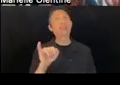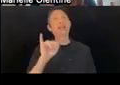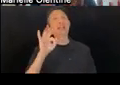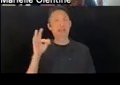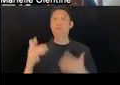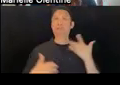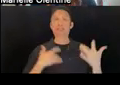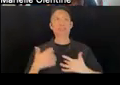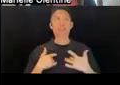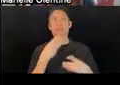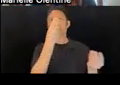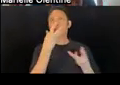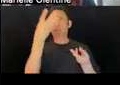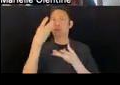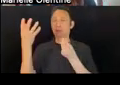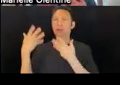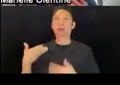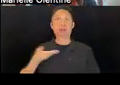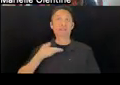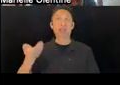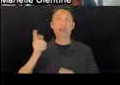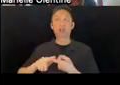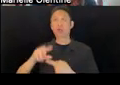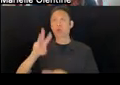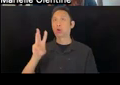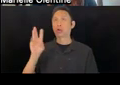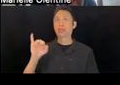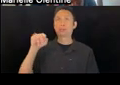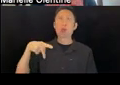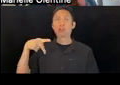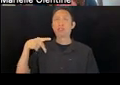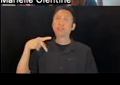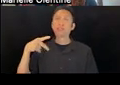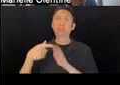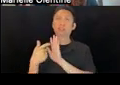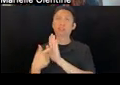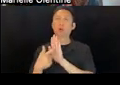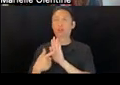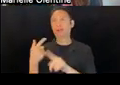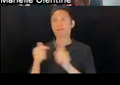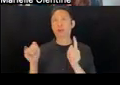remarkable, how important opportunities like that are. Can you actually give an example,